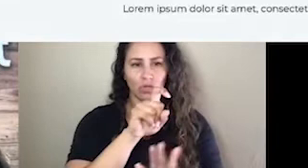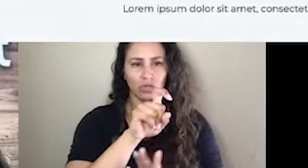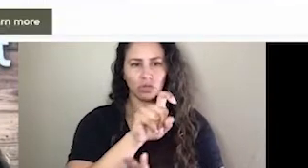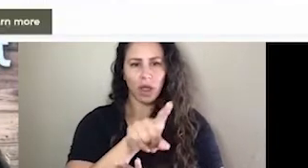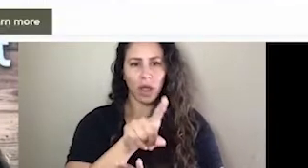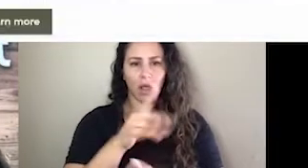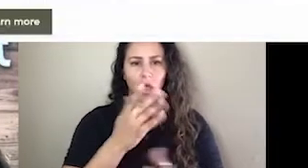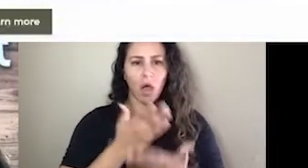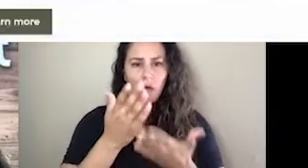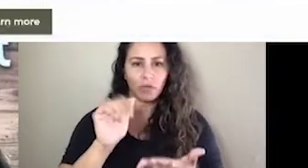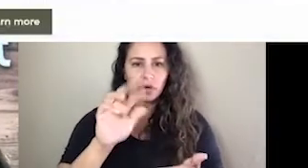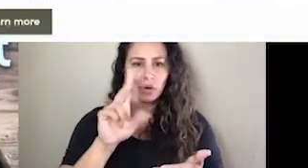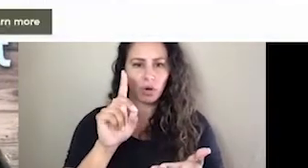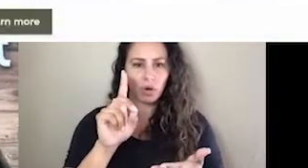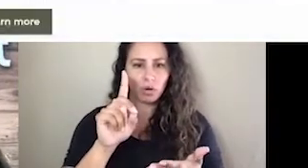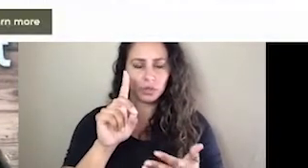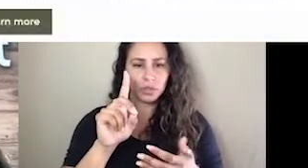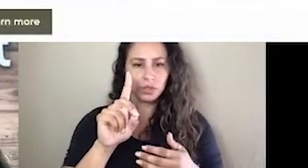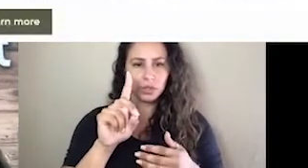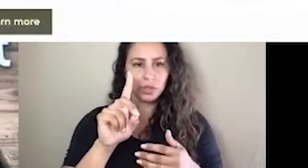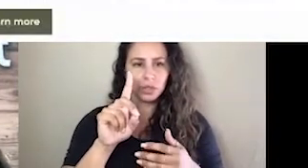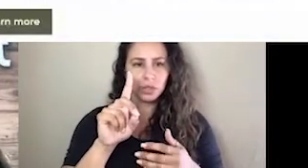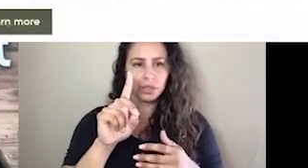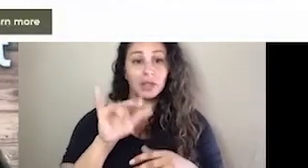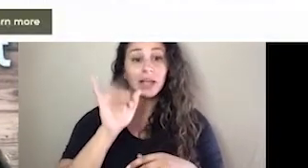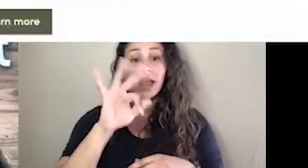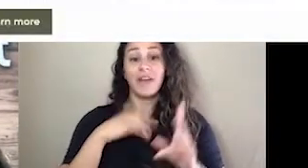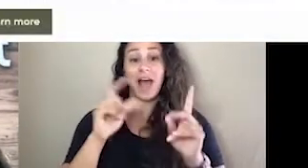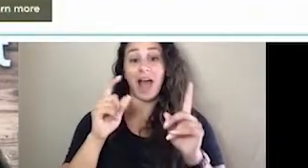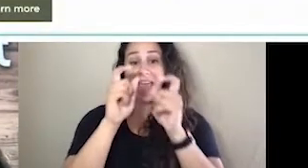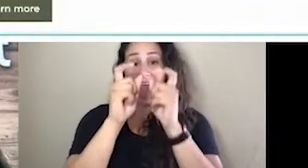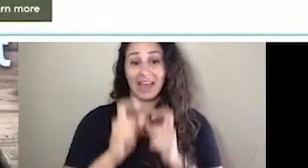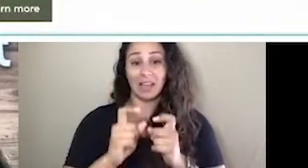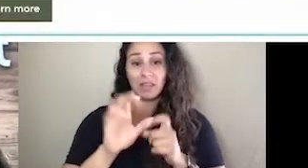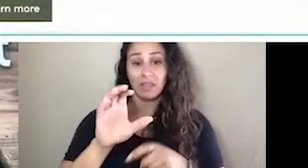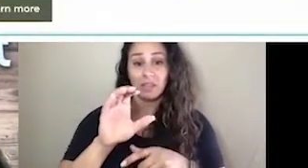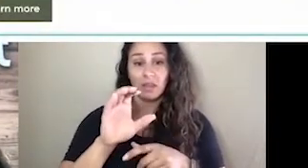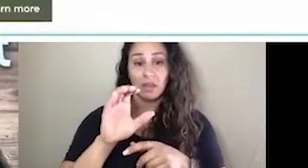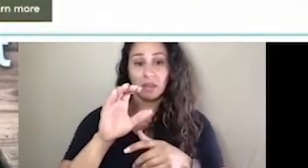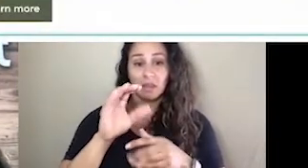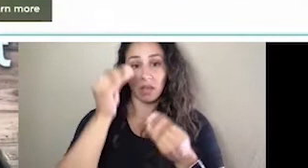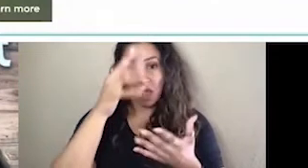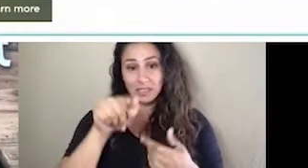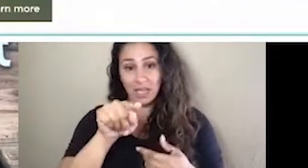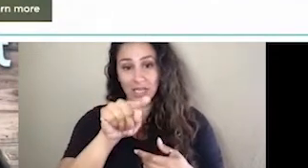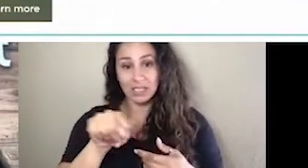IF I GO TO EDIT THE CONTENT HERE, YOU SEE THIS IS A